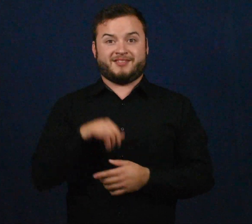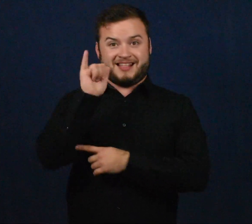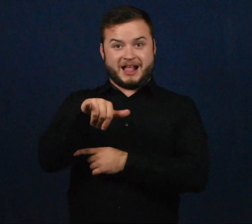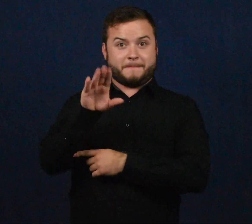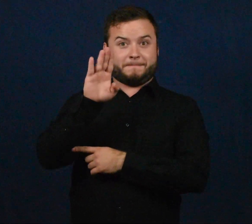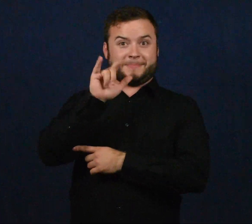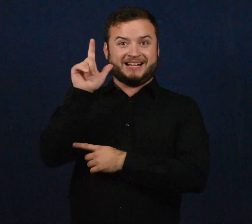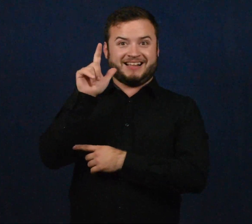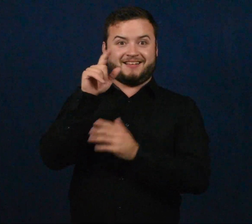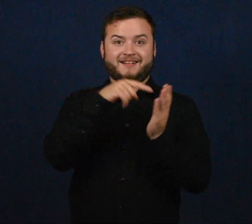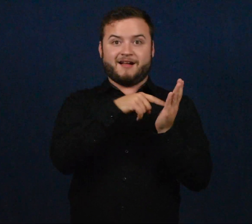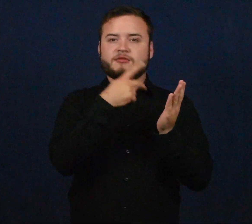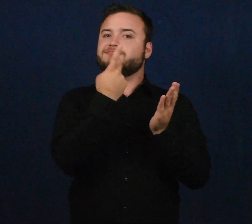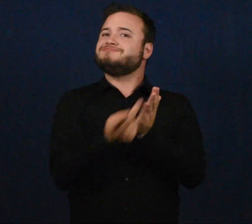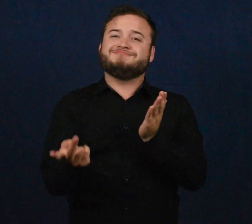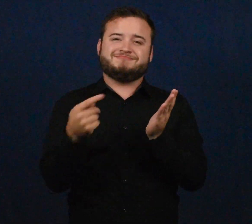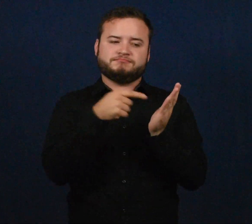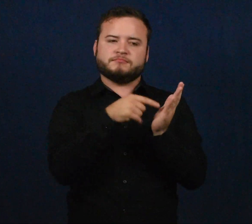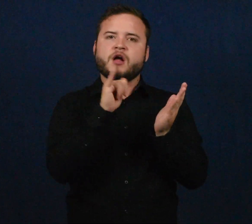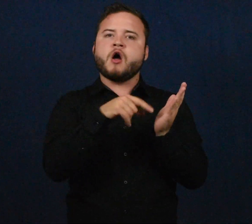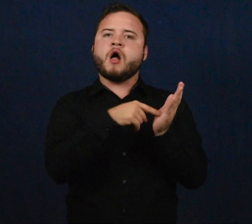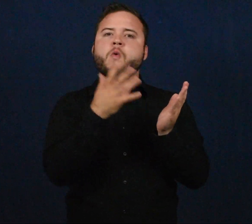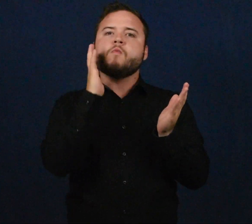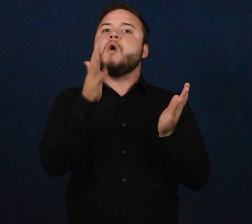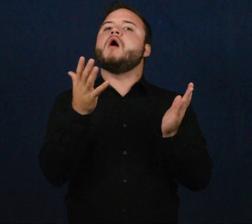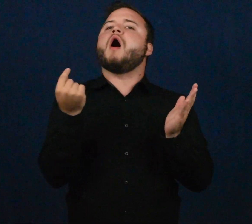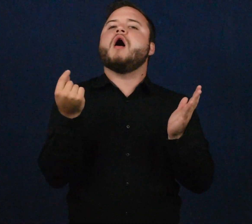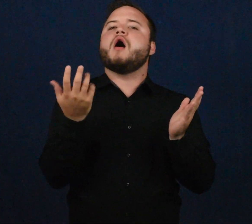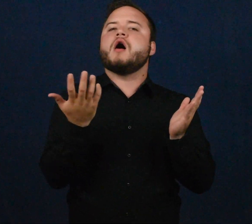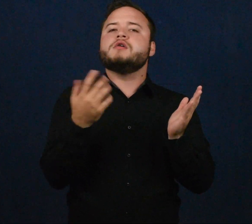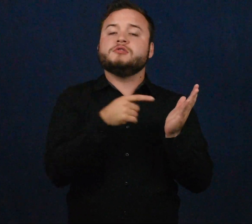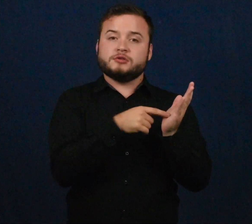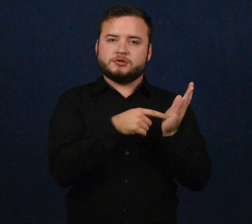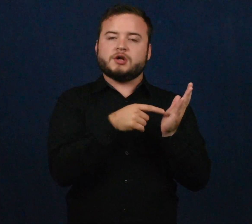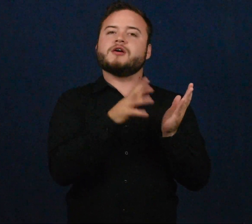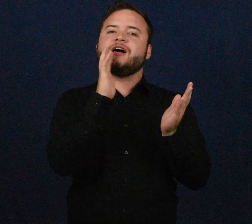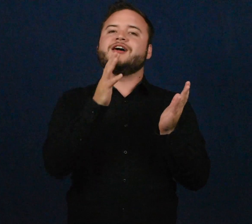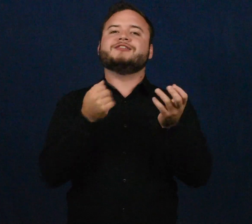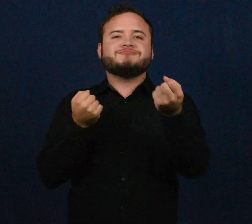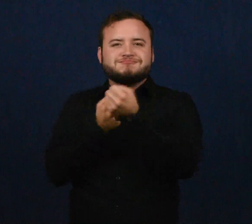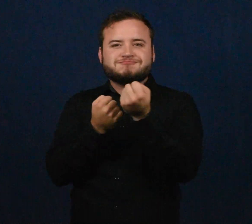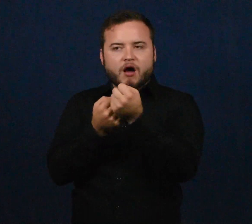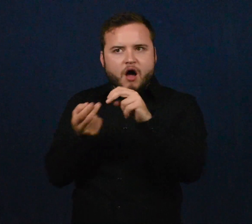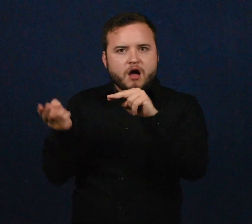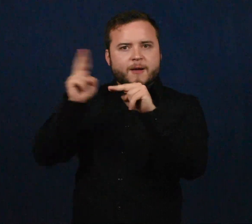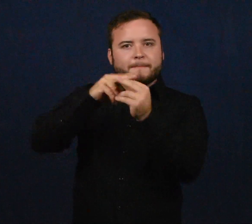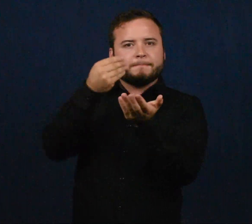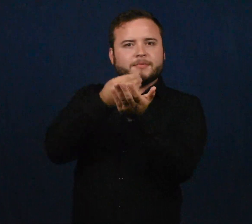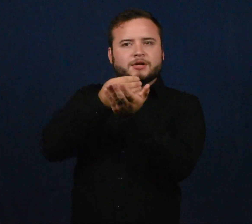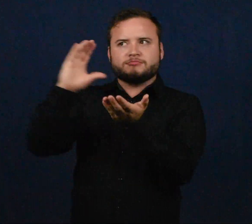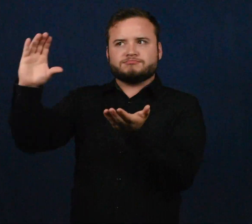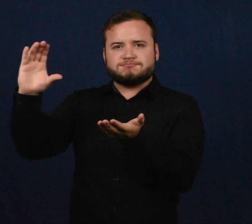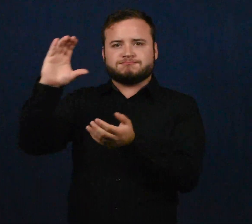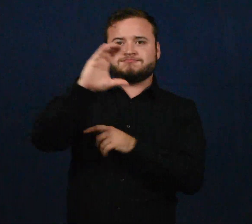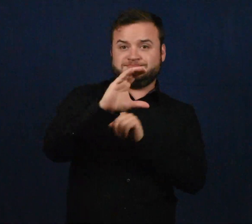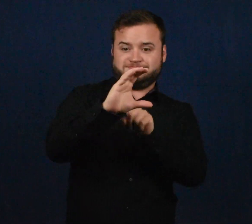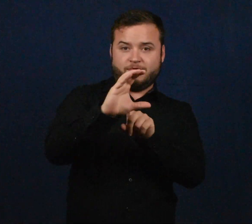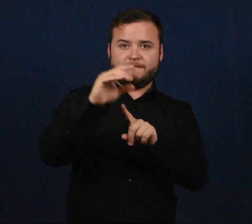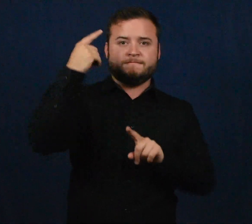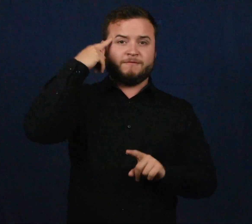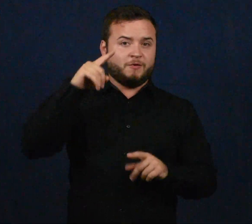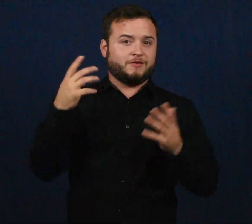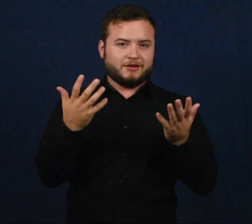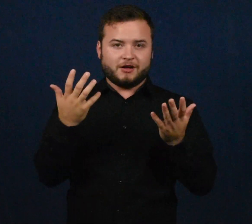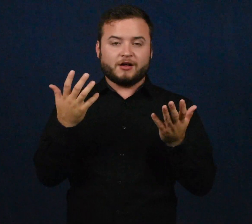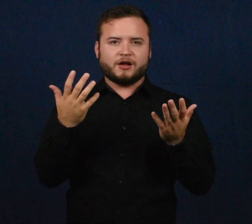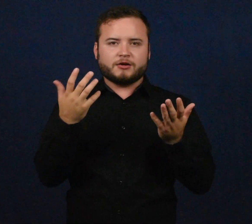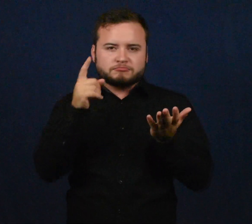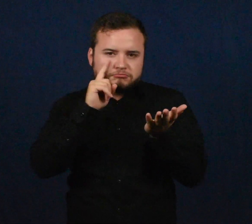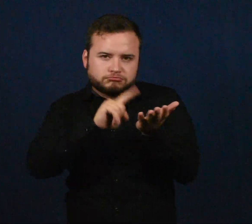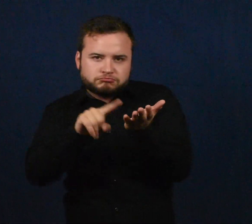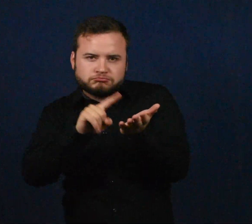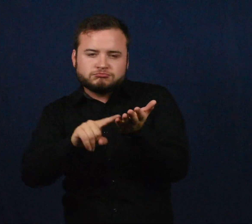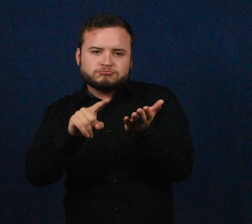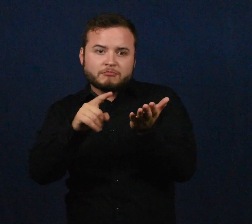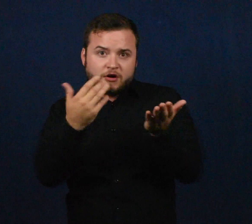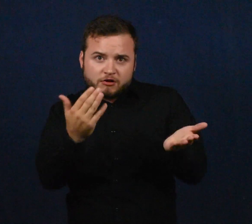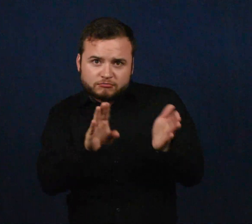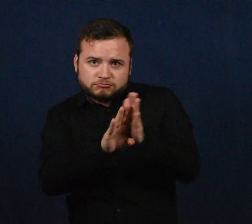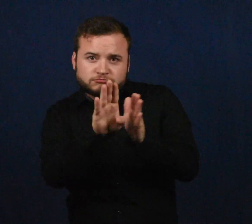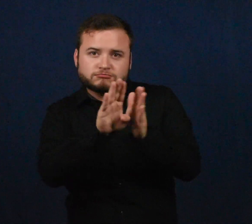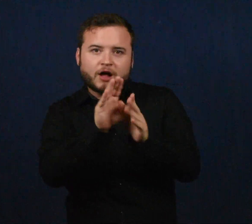This bill would have supported additional funding to explore, develop,